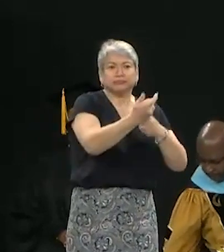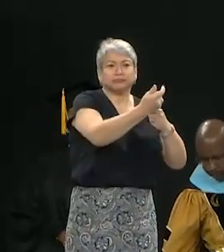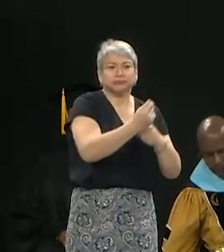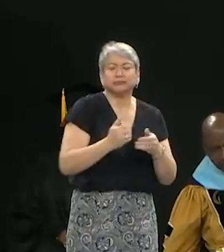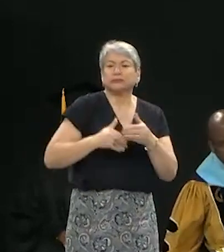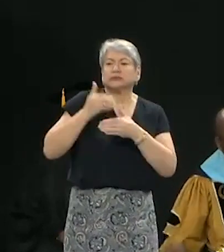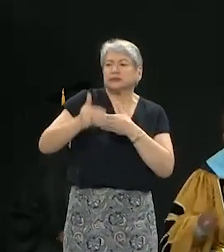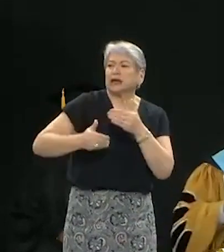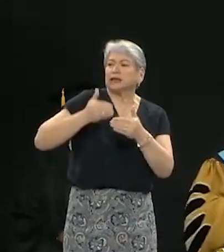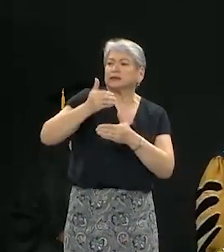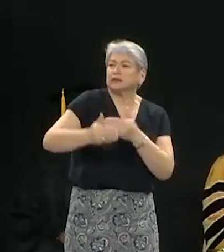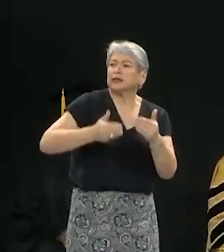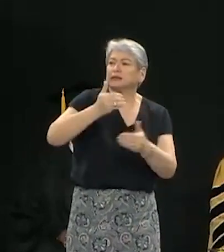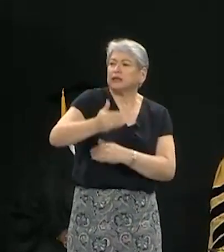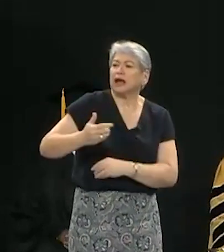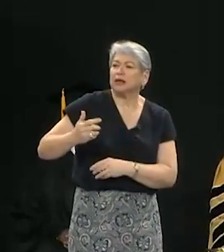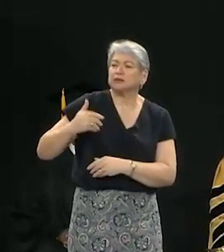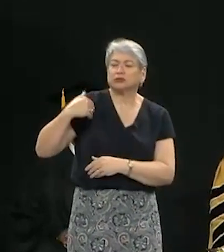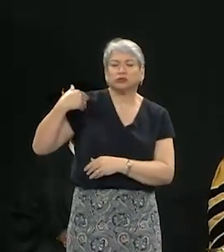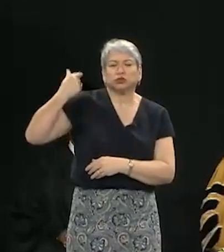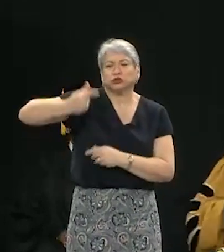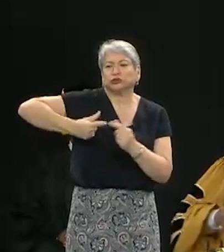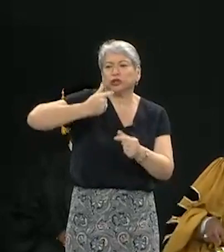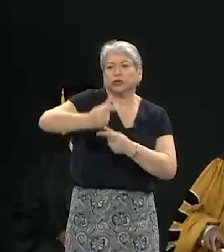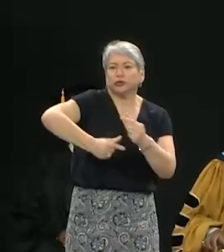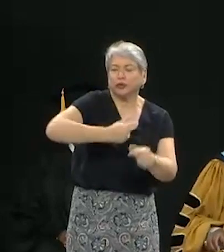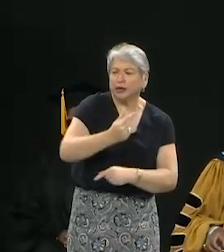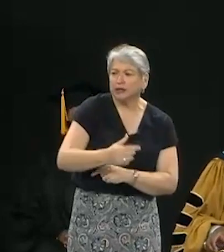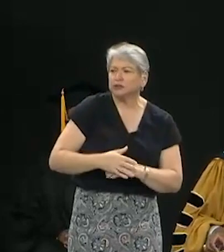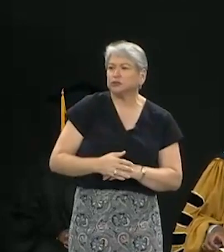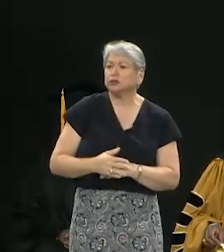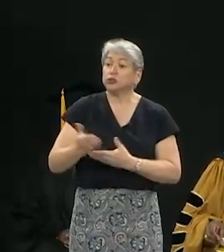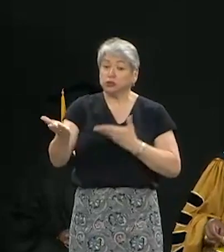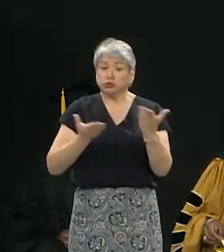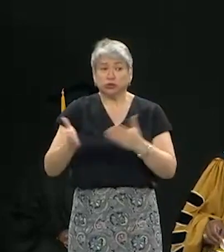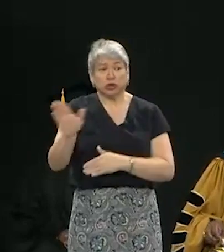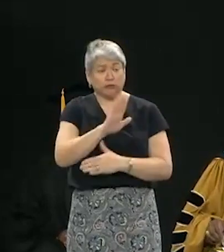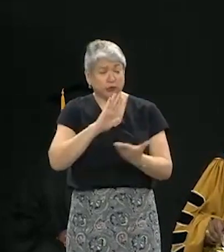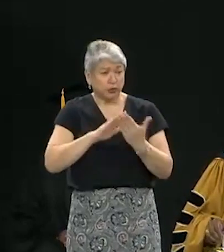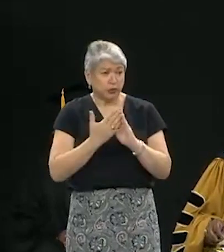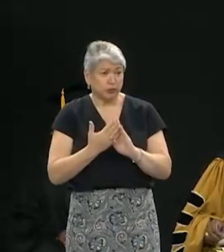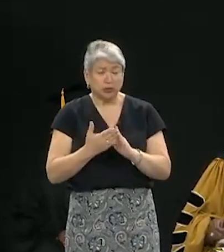Get connected with your local alumni group and serve your community on behalf of our University.